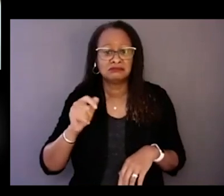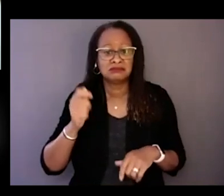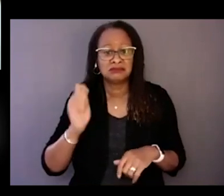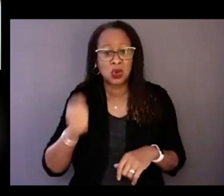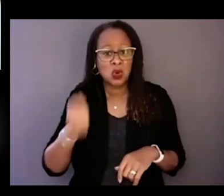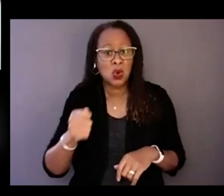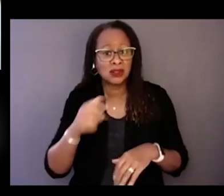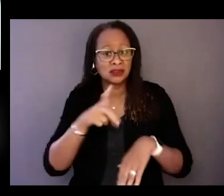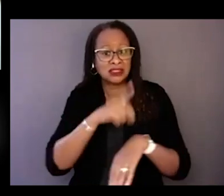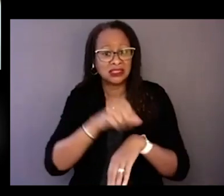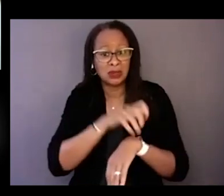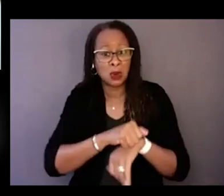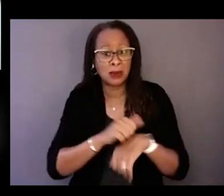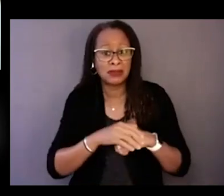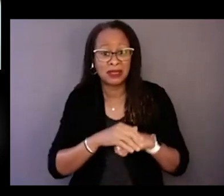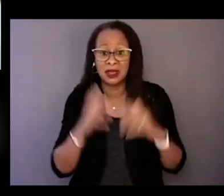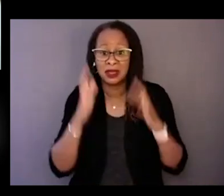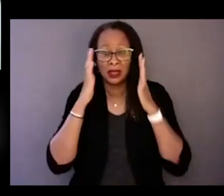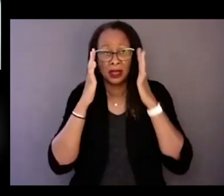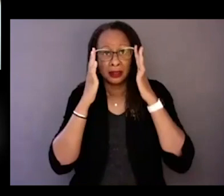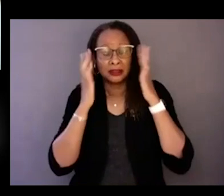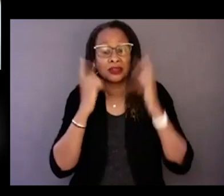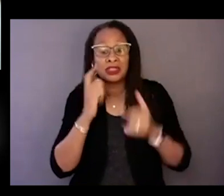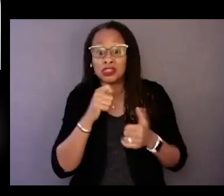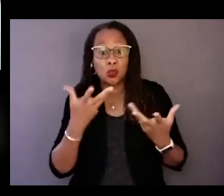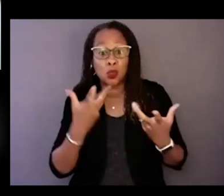or is it just that she hasn't wanted to speak previously? What's that about do you think?